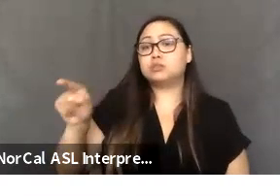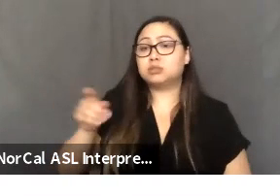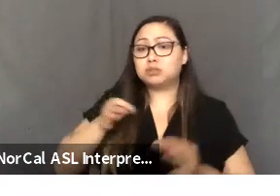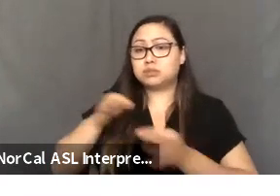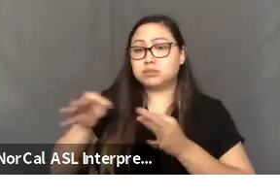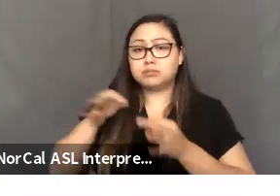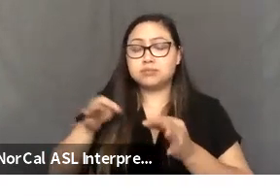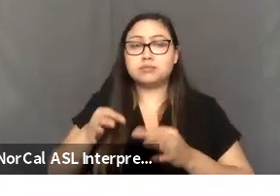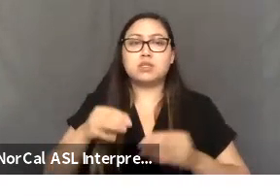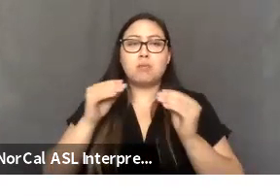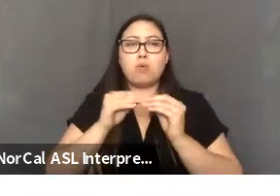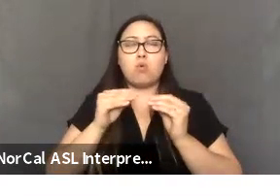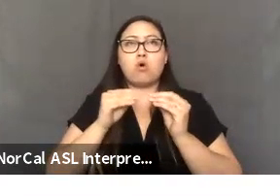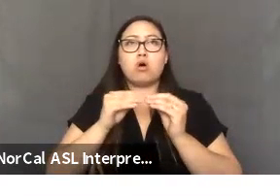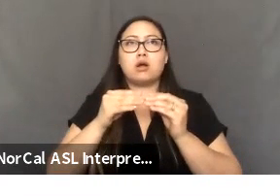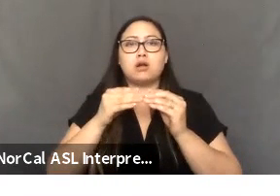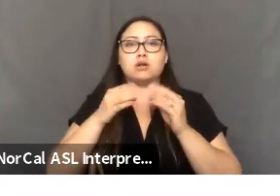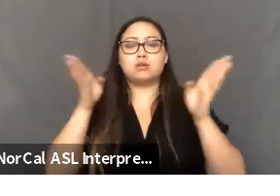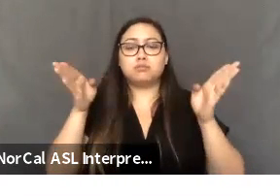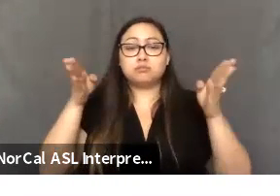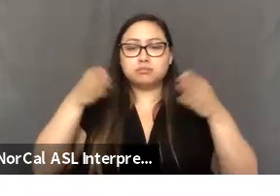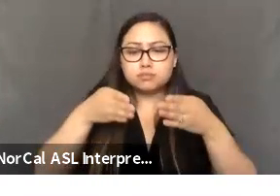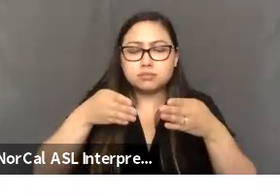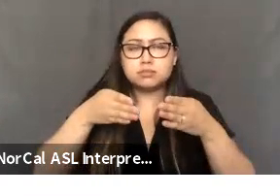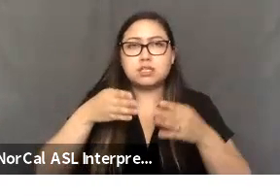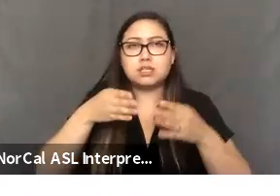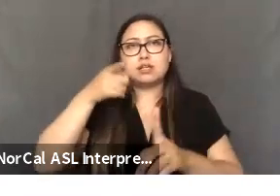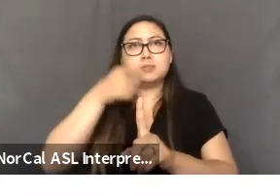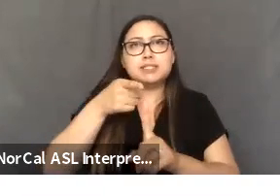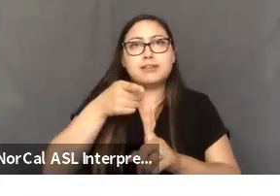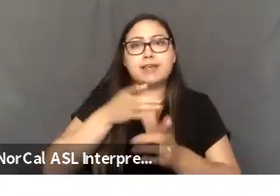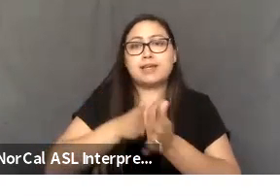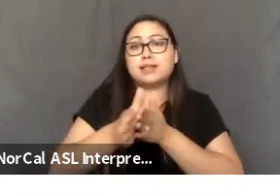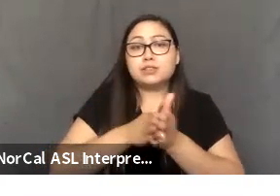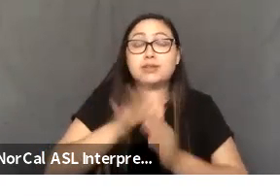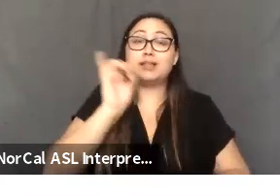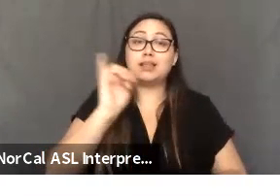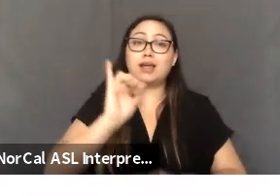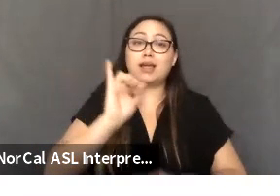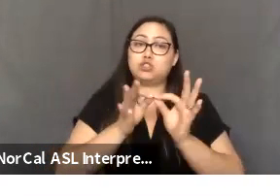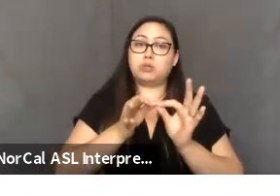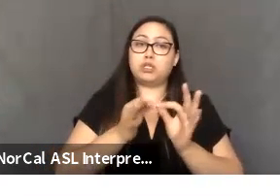focused and focus on specific initiatives, for example, interpretive services came up